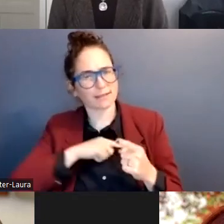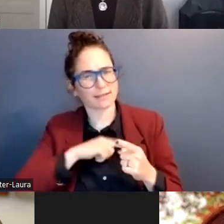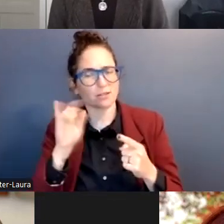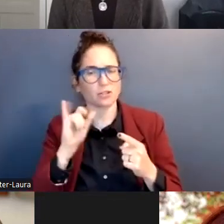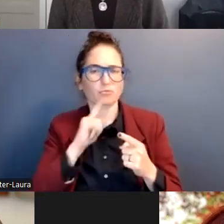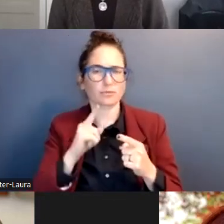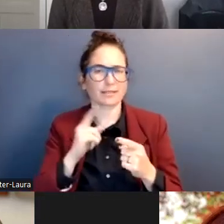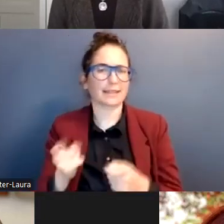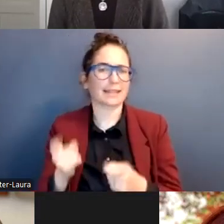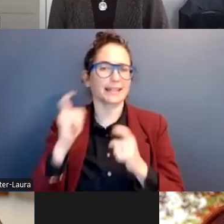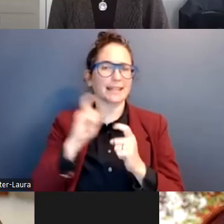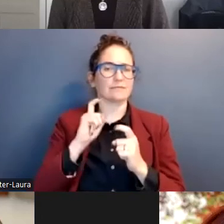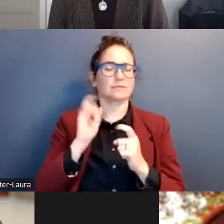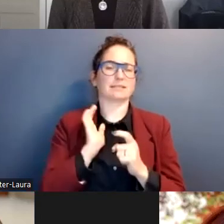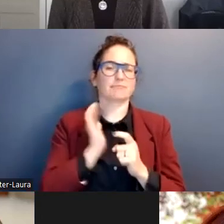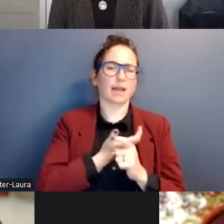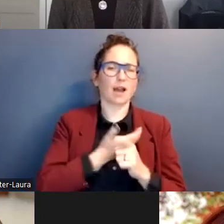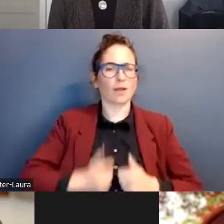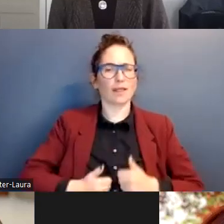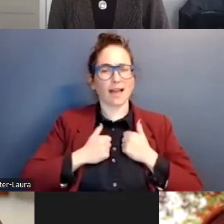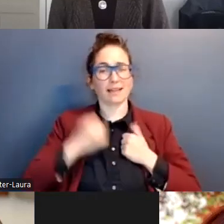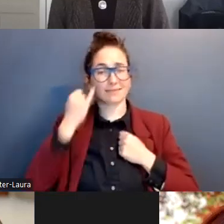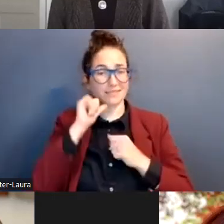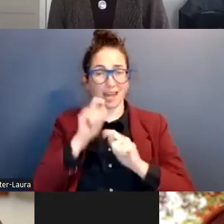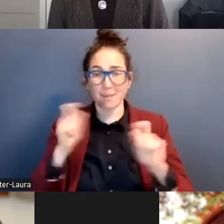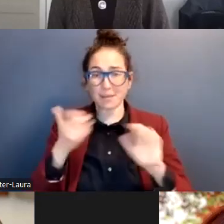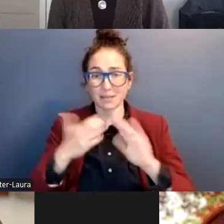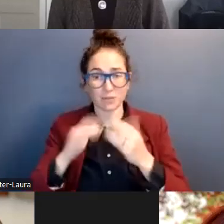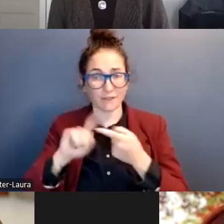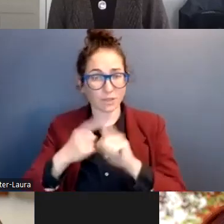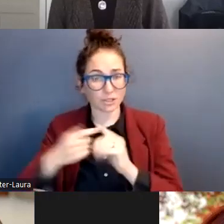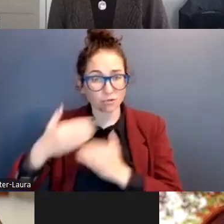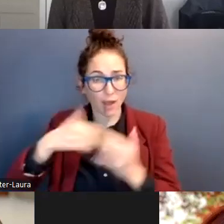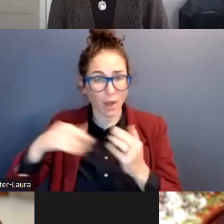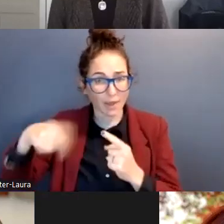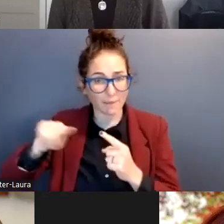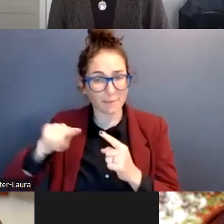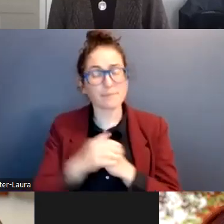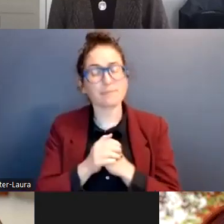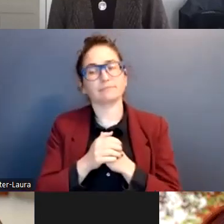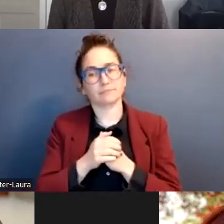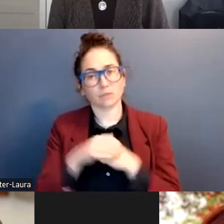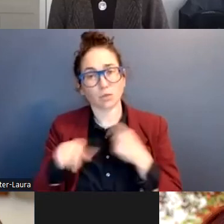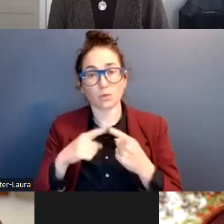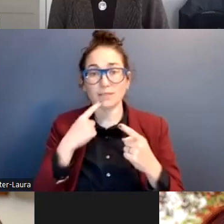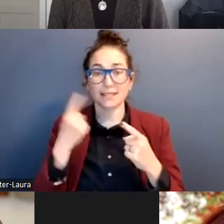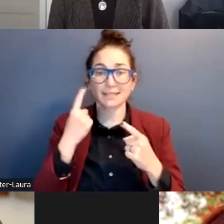given to our lives. Because if they don't have a big community of friends around who they're going to, when we say somebody can't call us a friend, we're